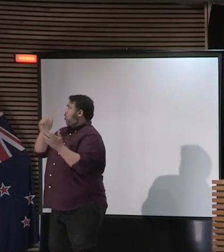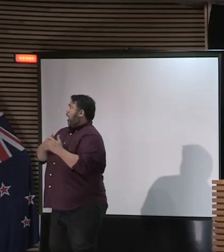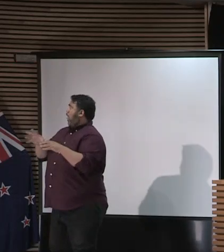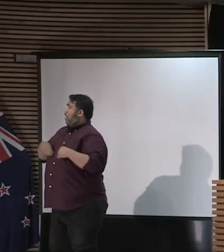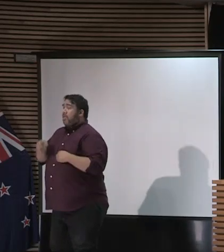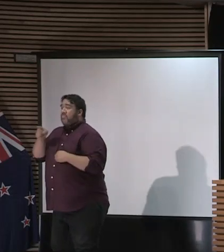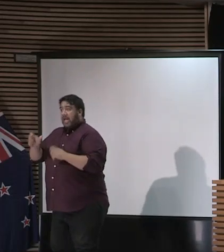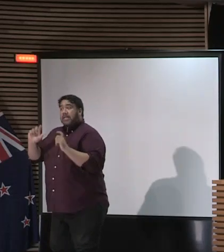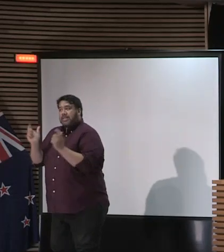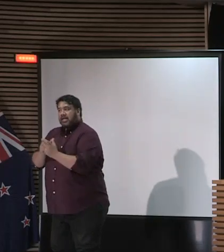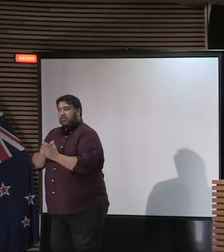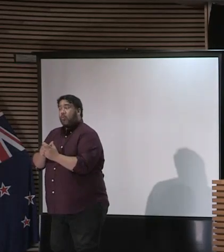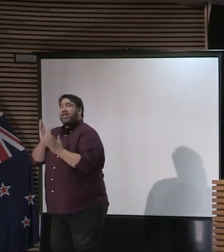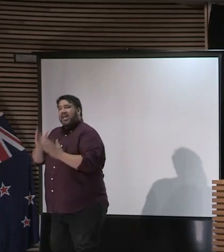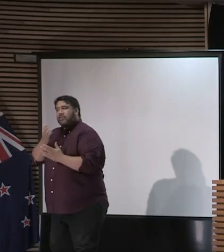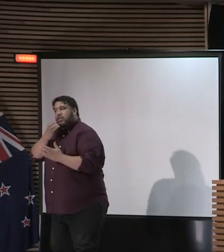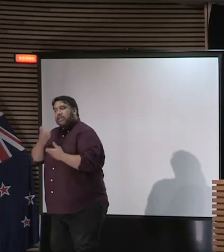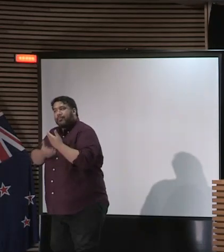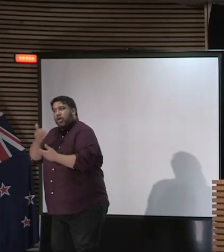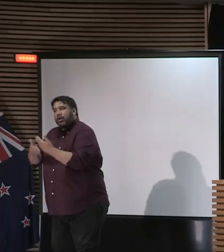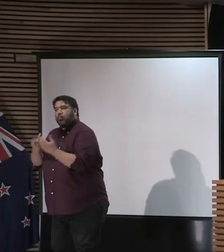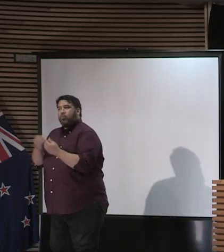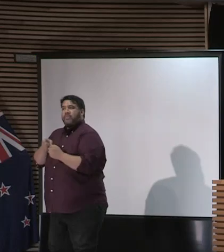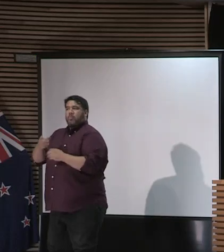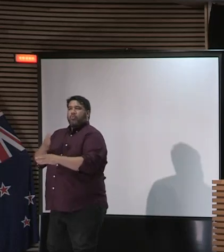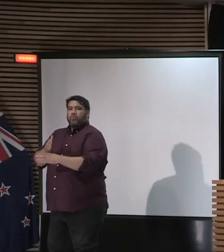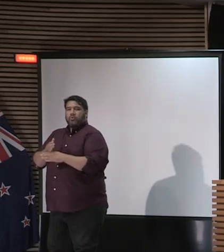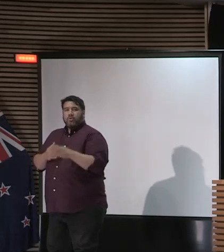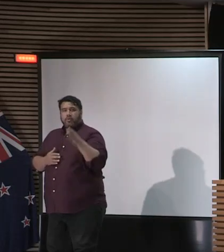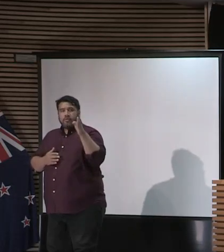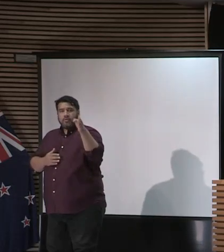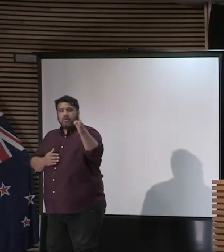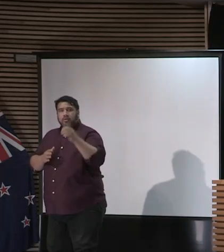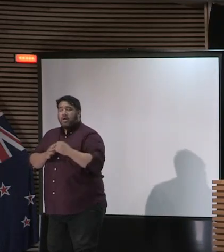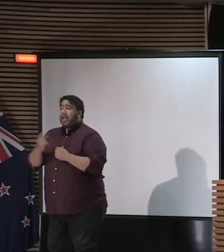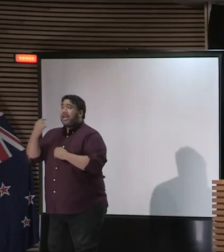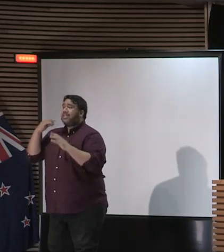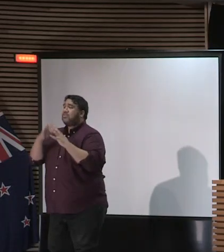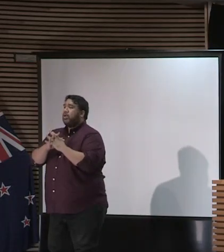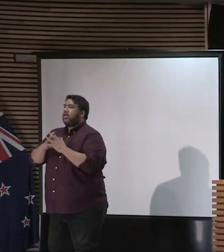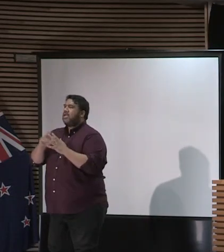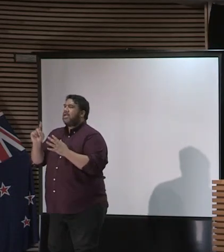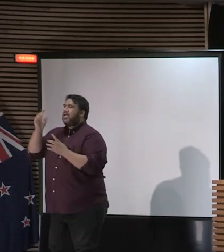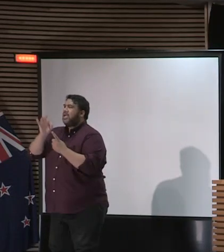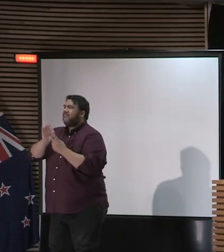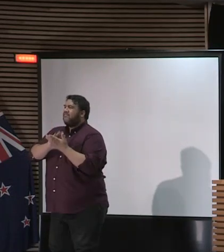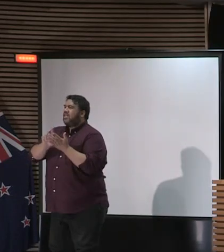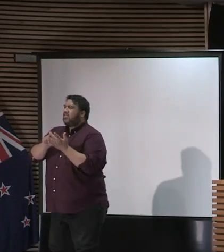lockdown to end community transmission. We need to keep